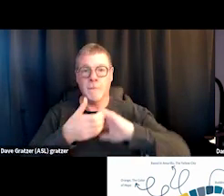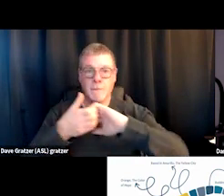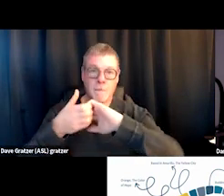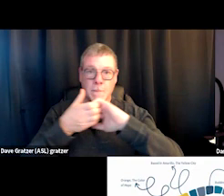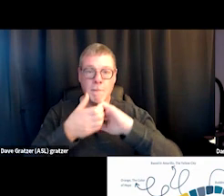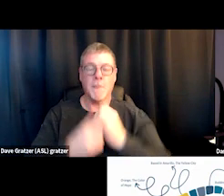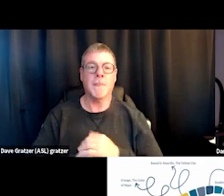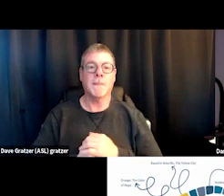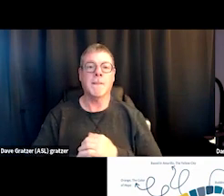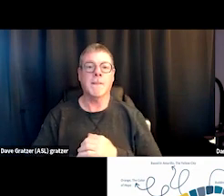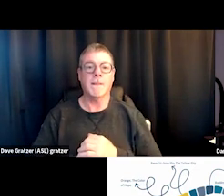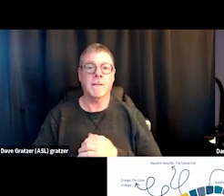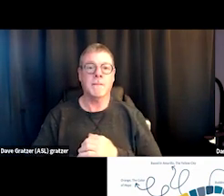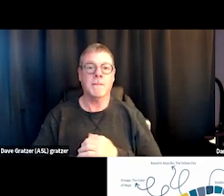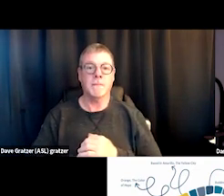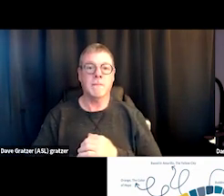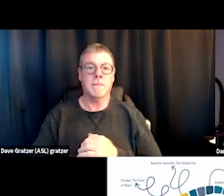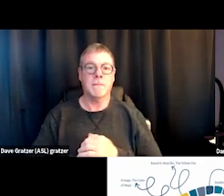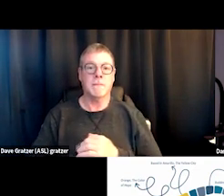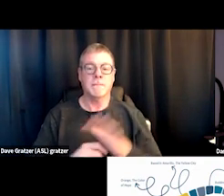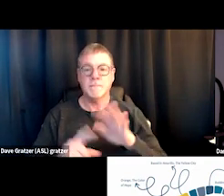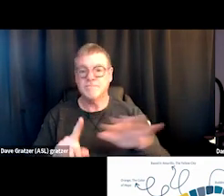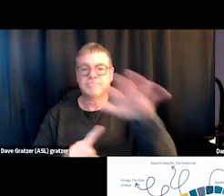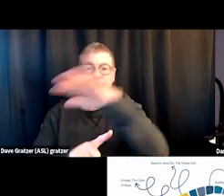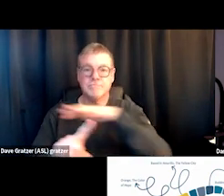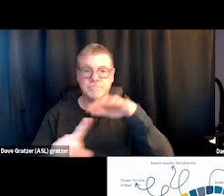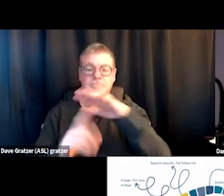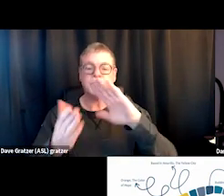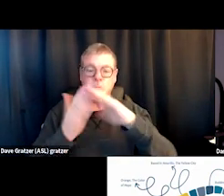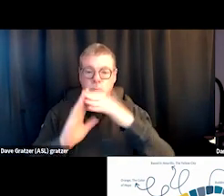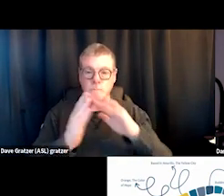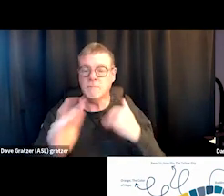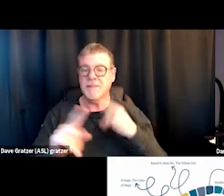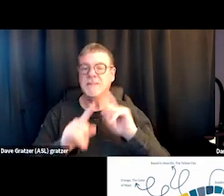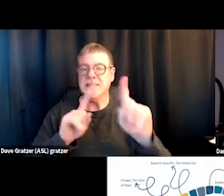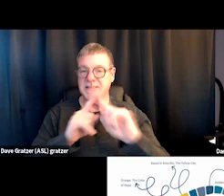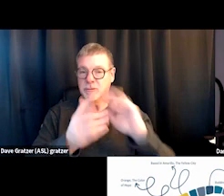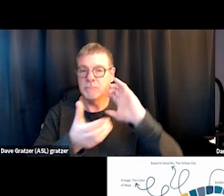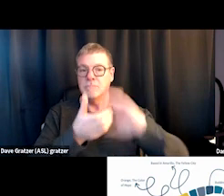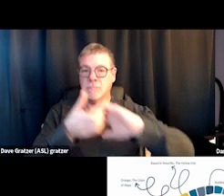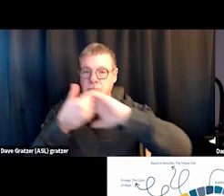and, you know, across the community, and we've had a variety of different partnerships, but I was looking for something